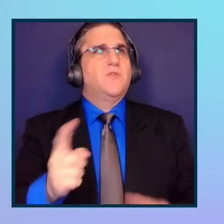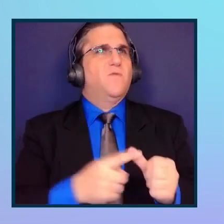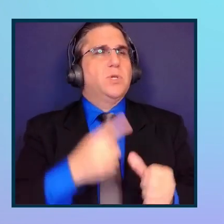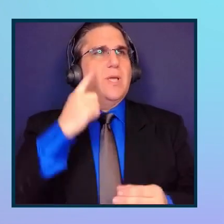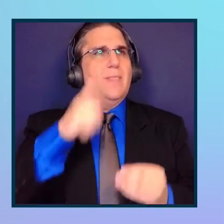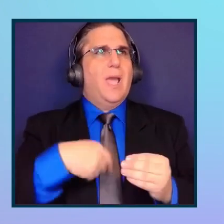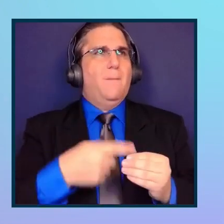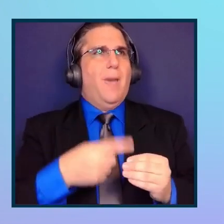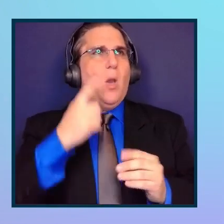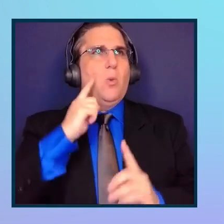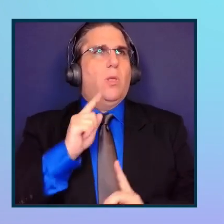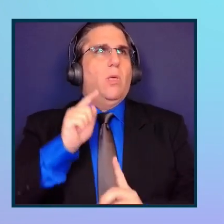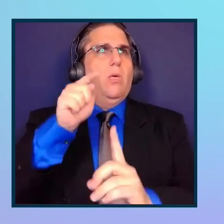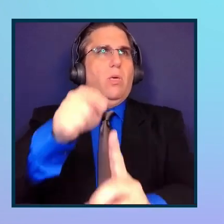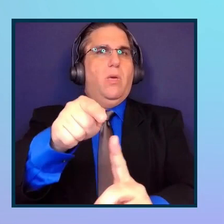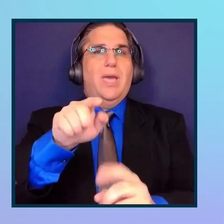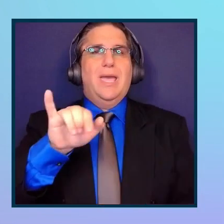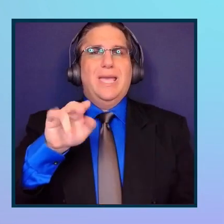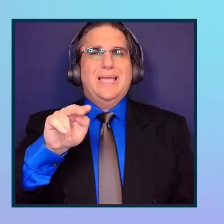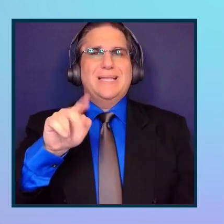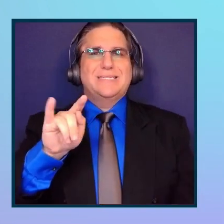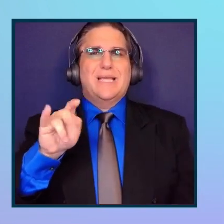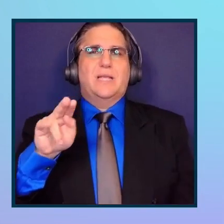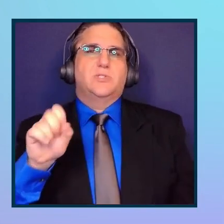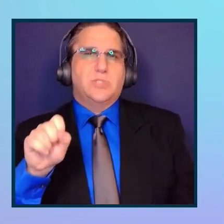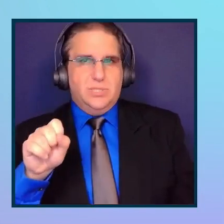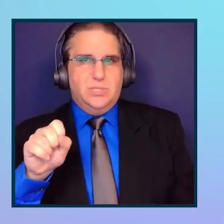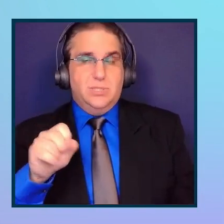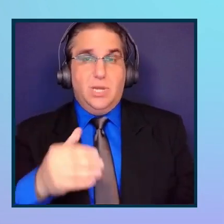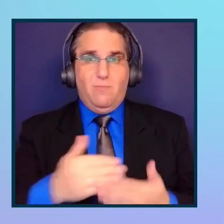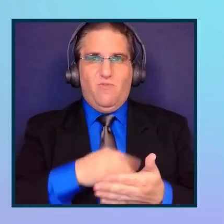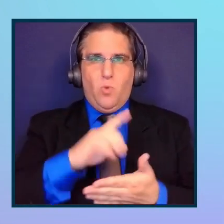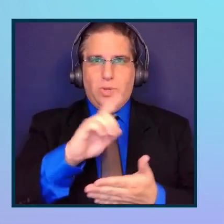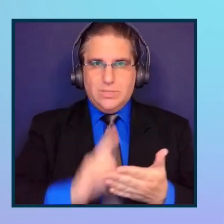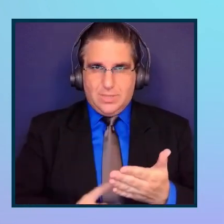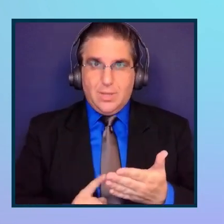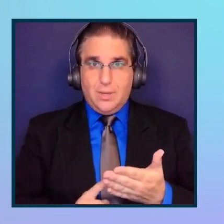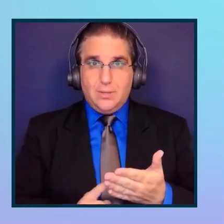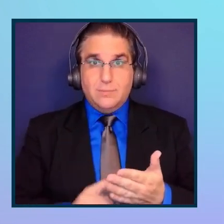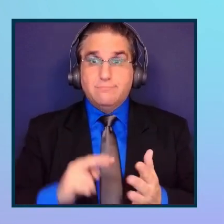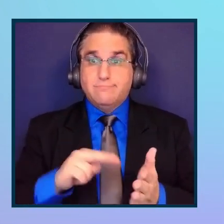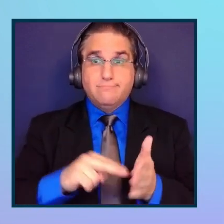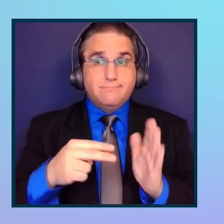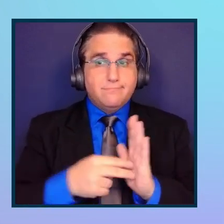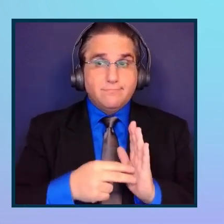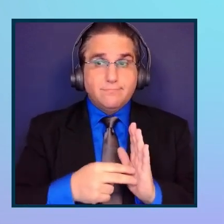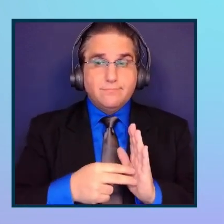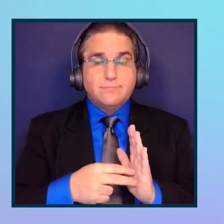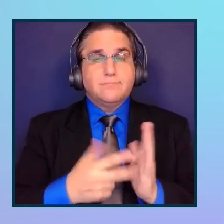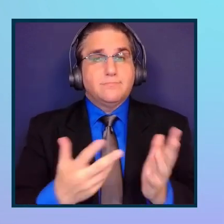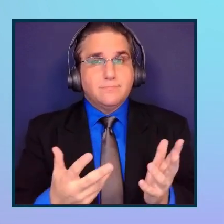before we even begin engaging in that design process. Right, like why are we engaging in this way?